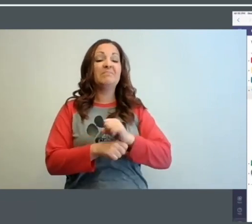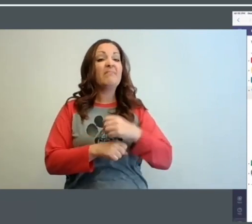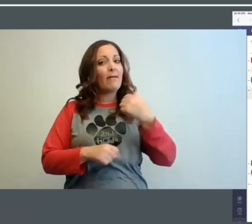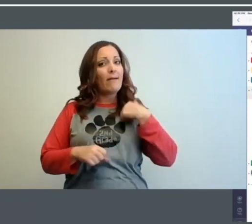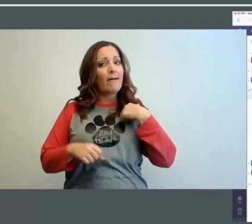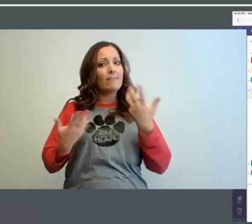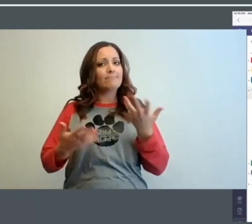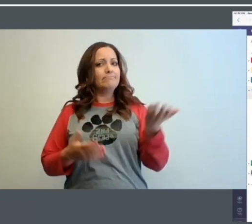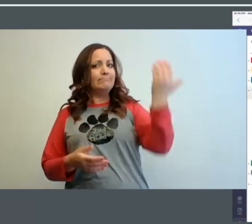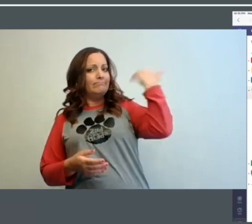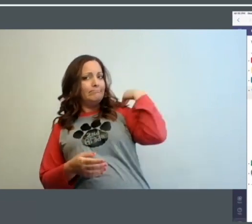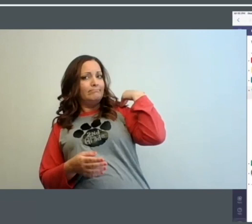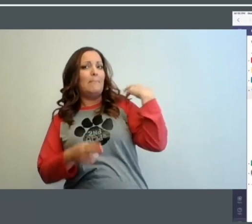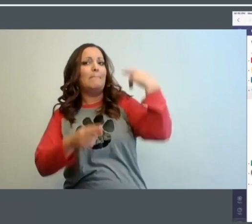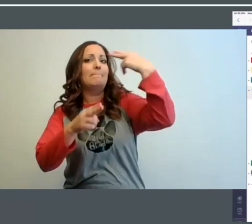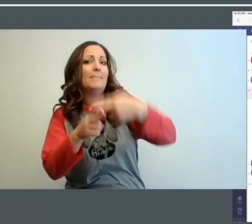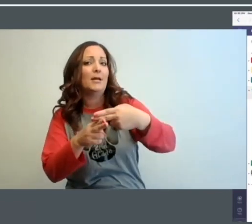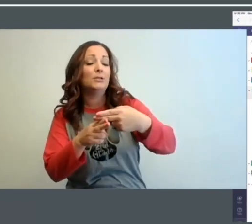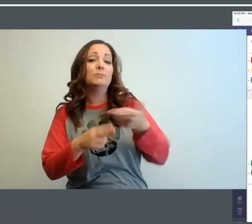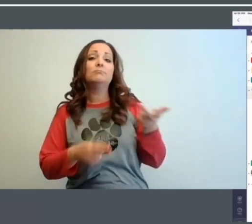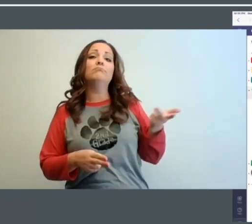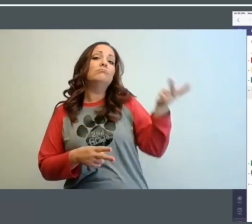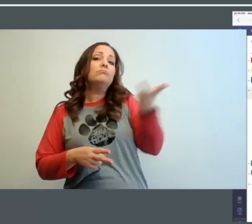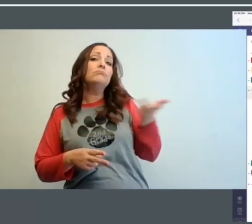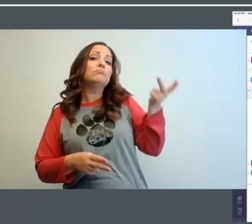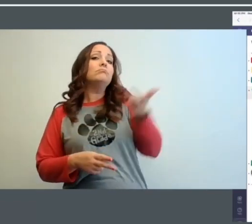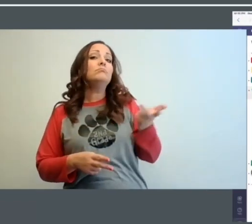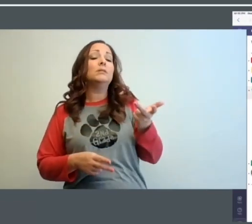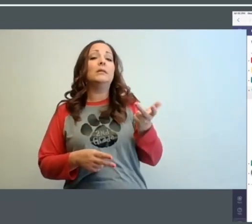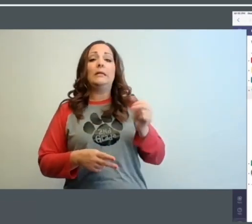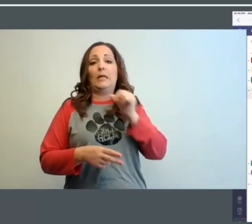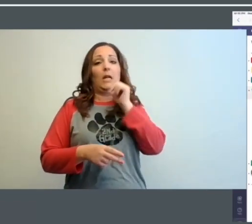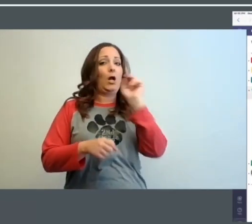The last tip is about tracking student work.